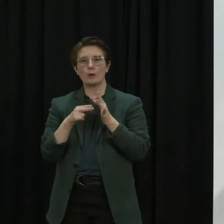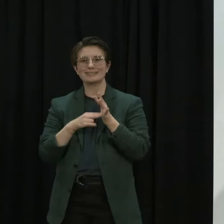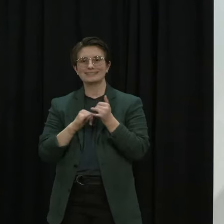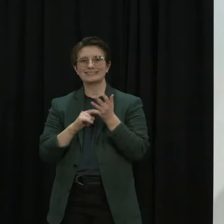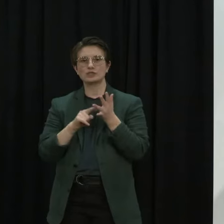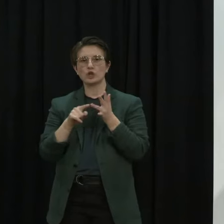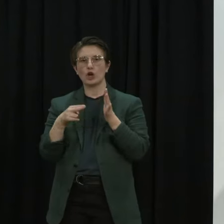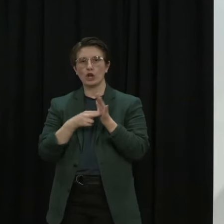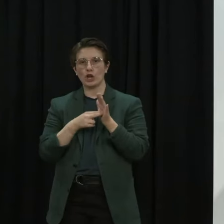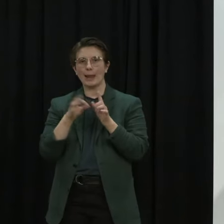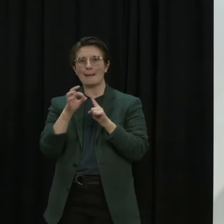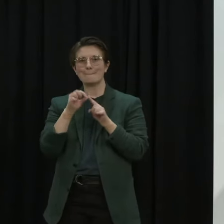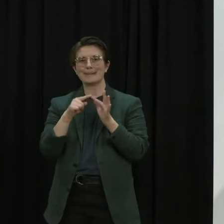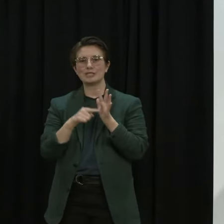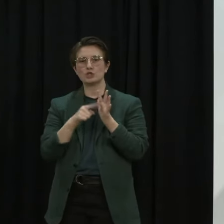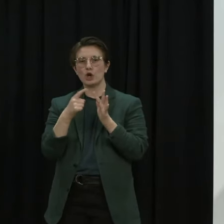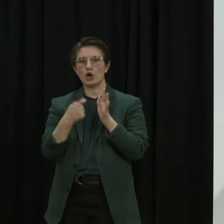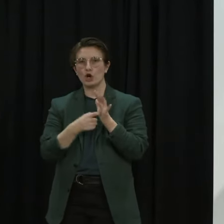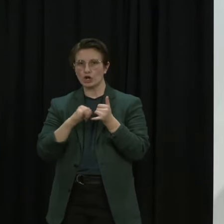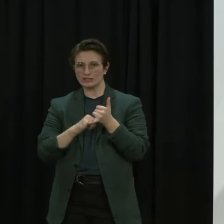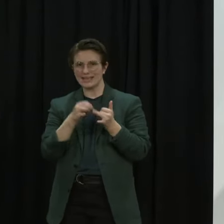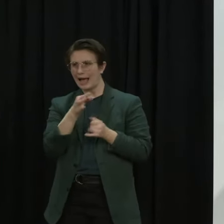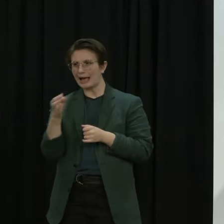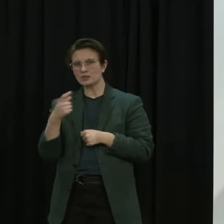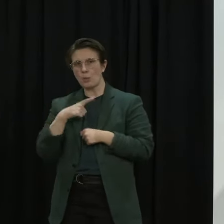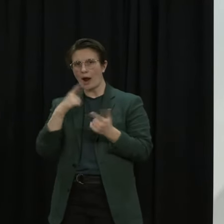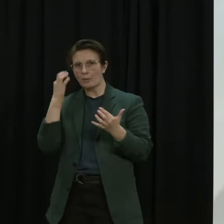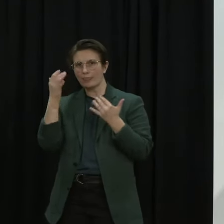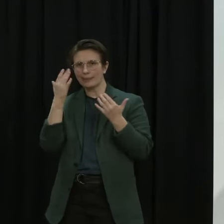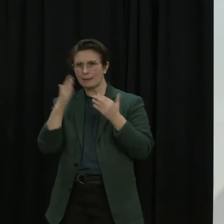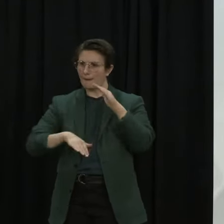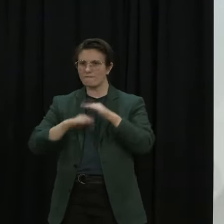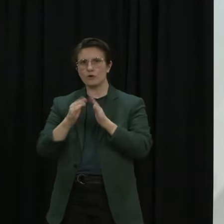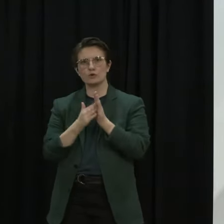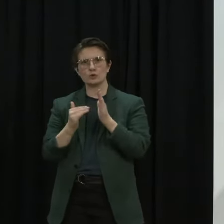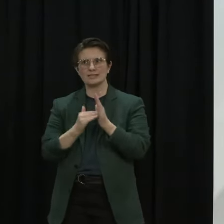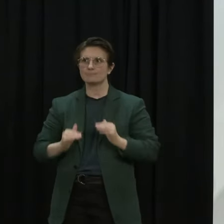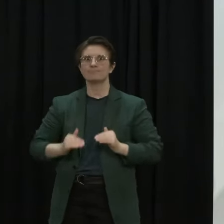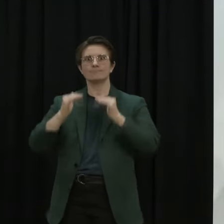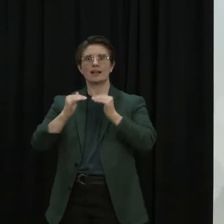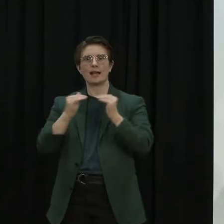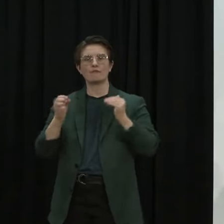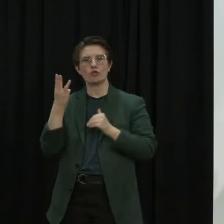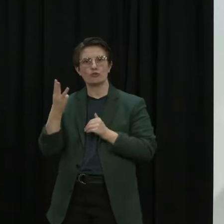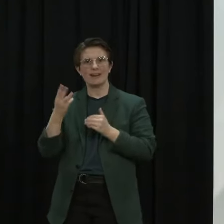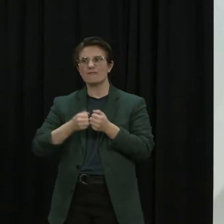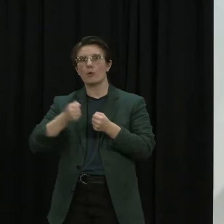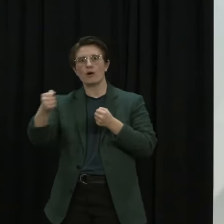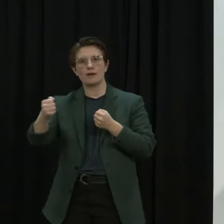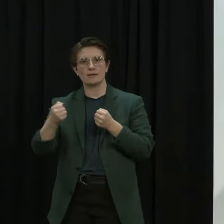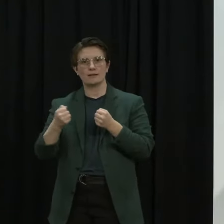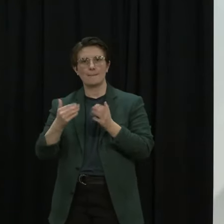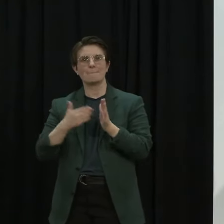Peters why are we hearing the